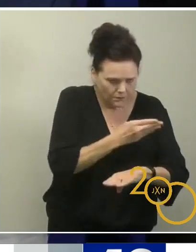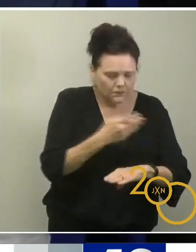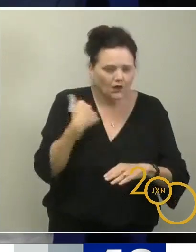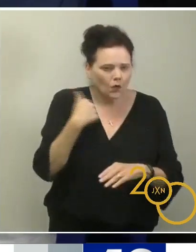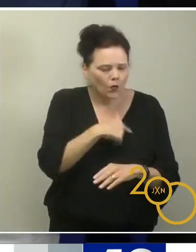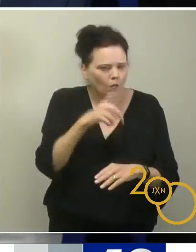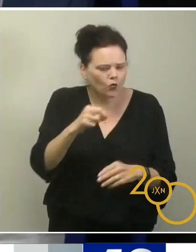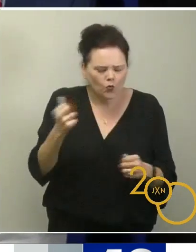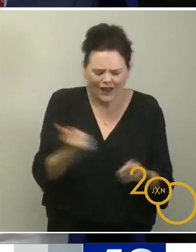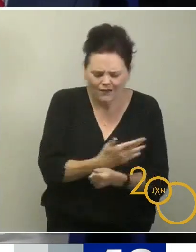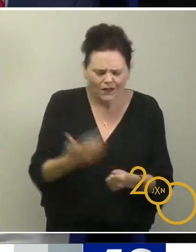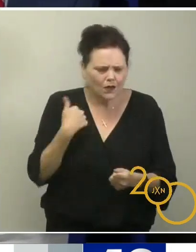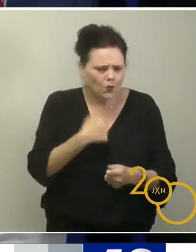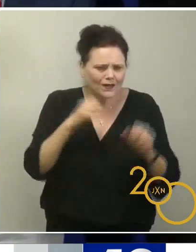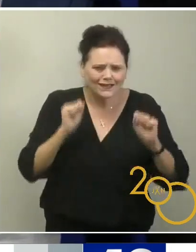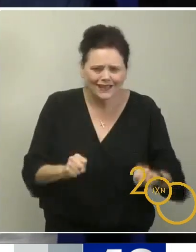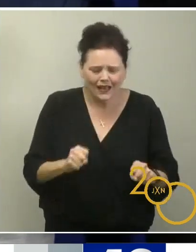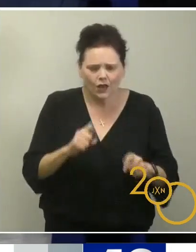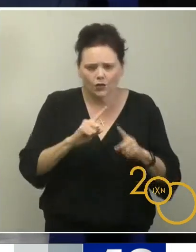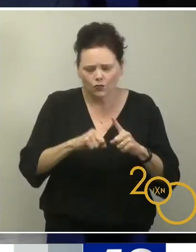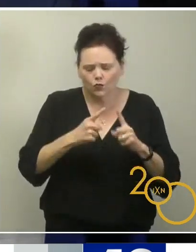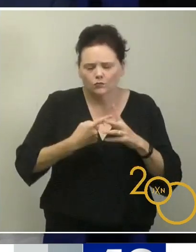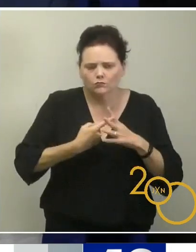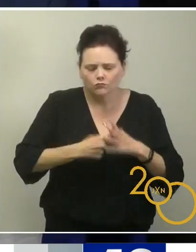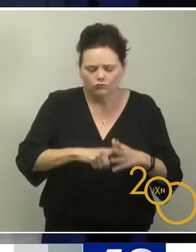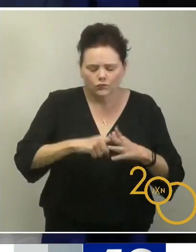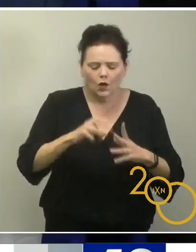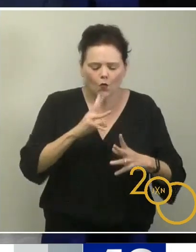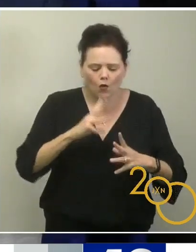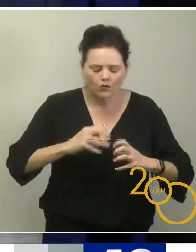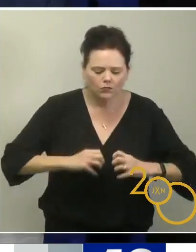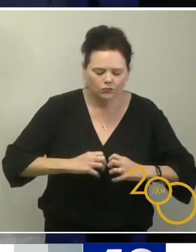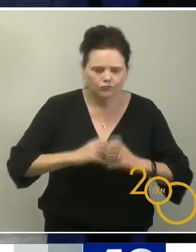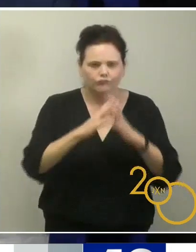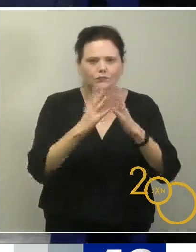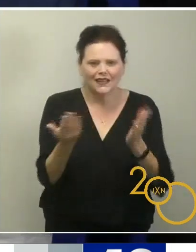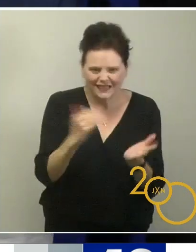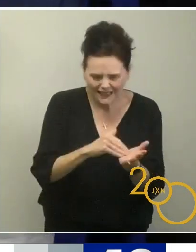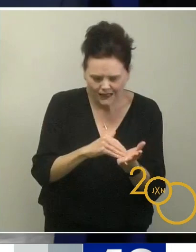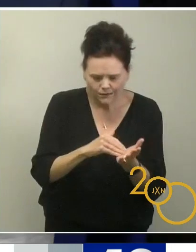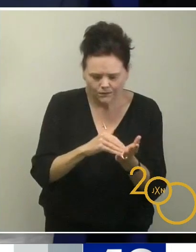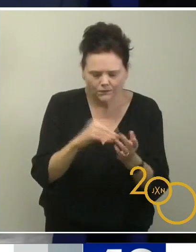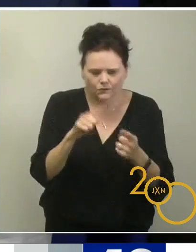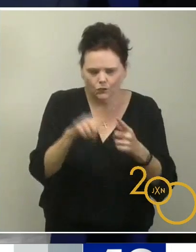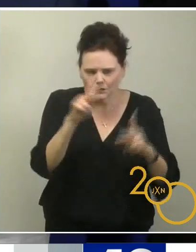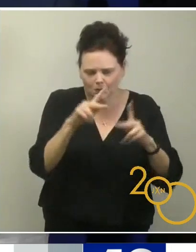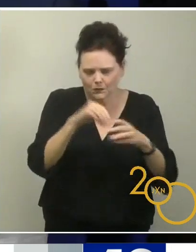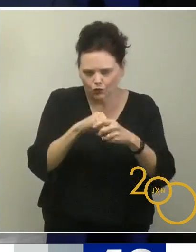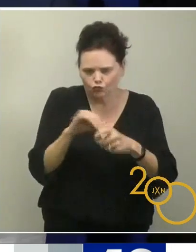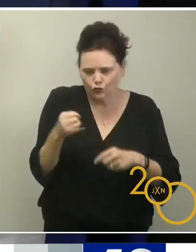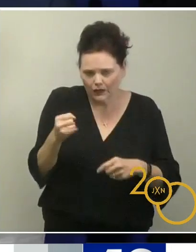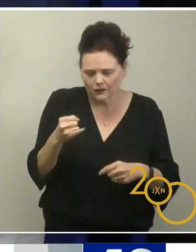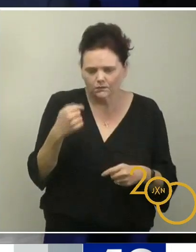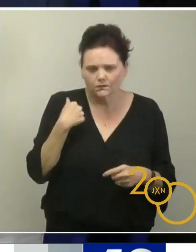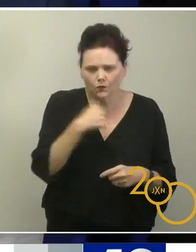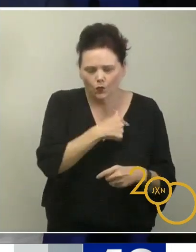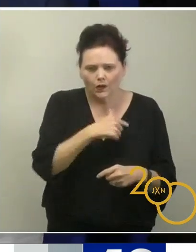THE CITY'S WATER TREATMENT FACILITY AND BEGINNING EMERGENCY MAINTENANCE, REPAIRS AND IMPROVEMENTS. WE WILL DO EVERYTHING IN OUR POWER TO RESTORE WATER PRESSURE